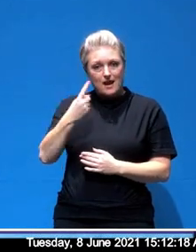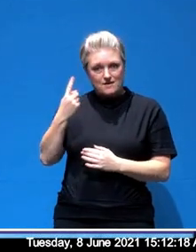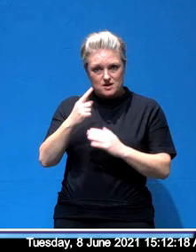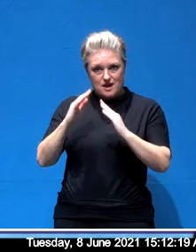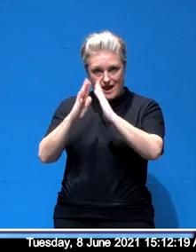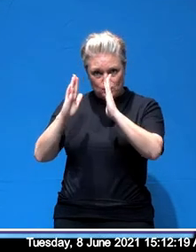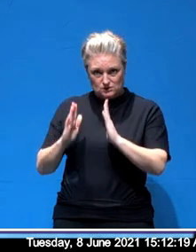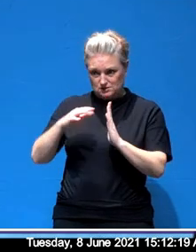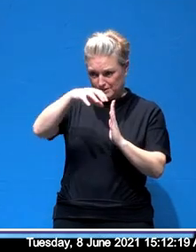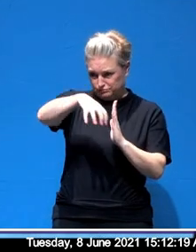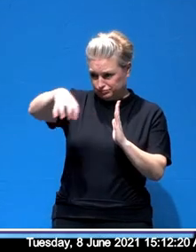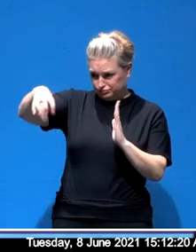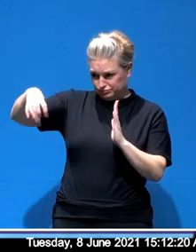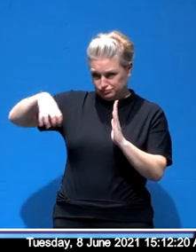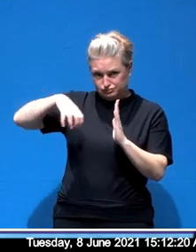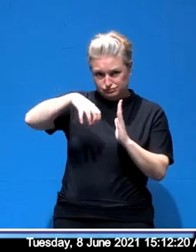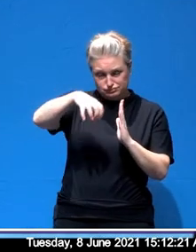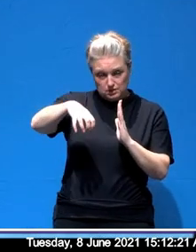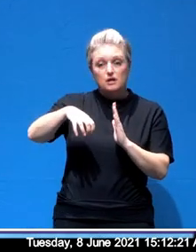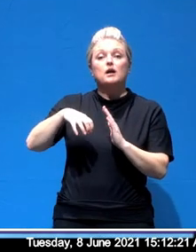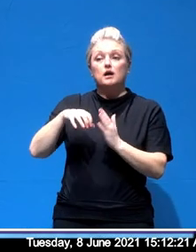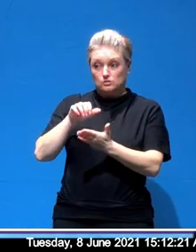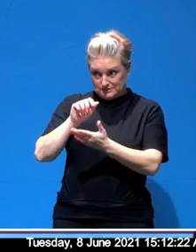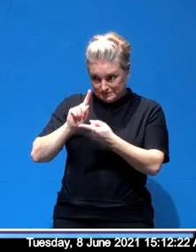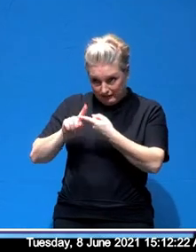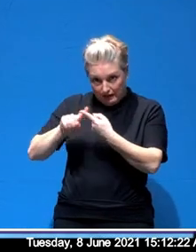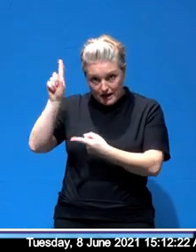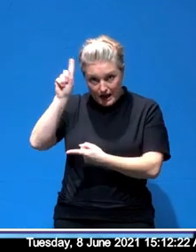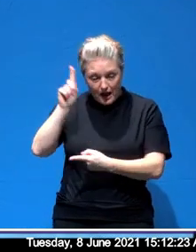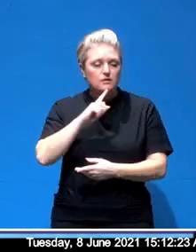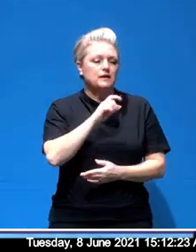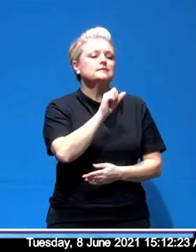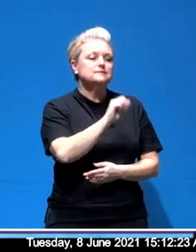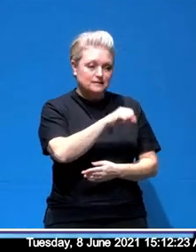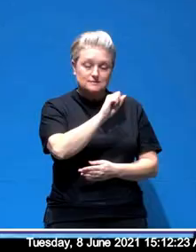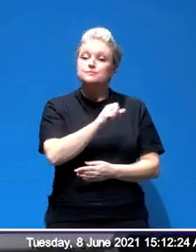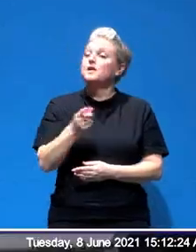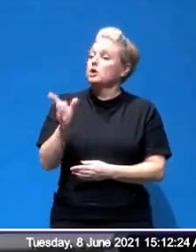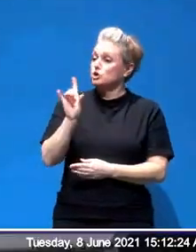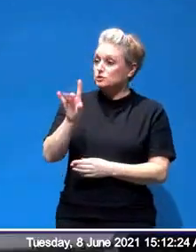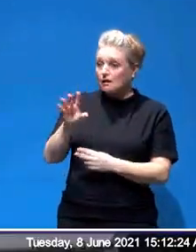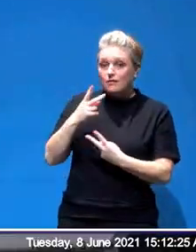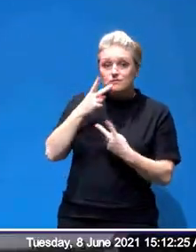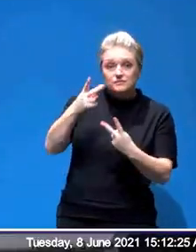That's correct. How often do you visit those houses? Very regularly.